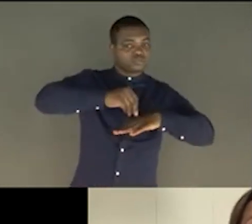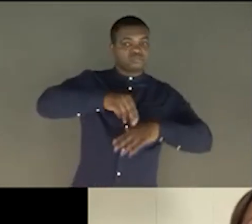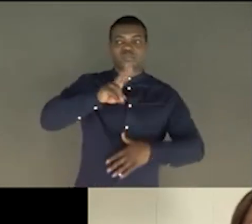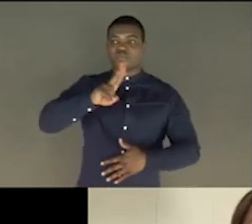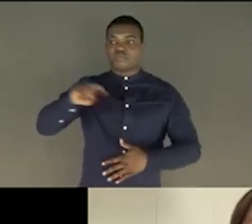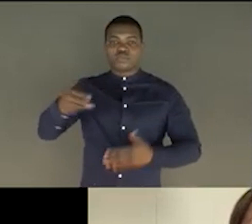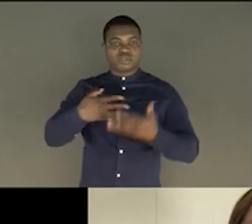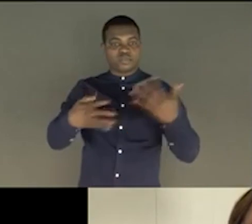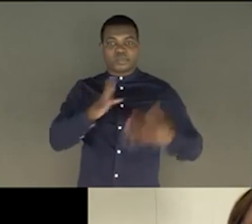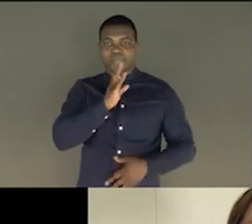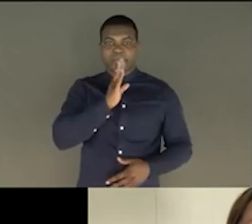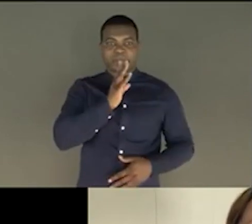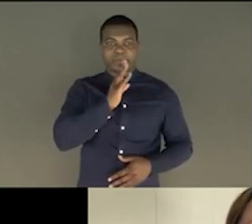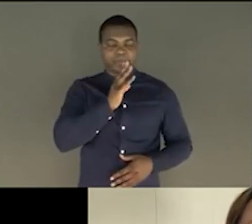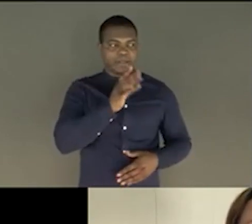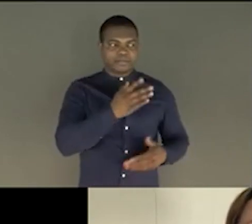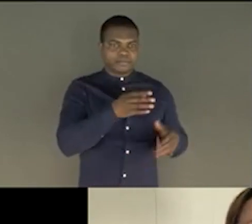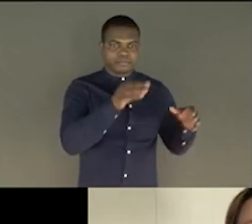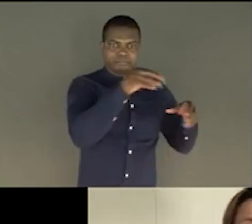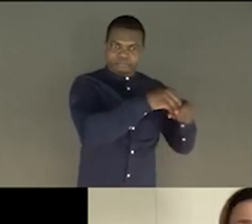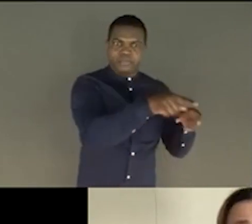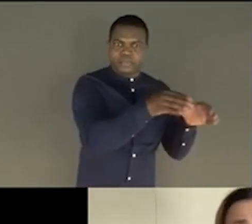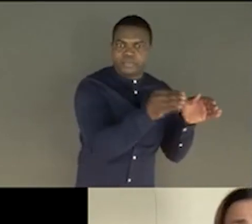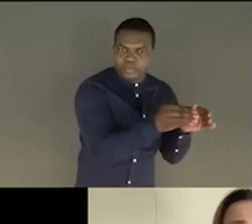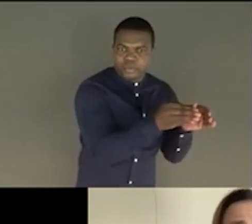But when we do testing with hard of hearing users,